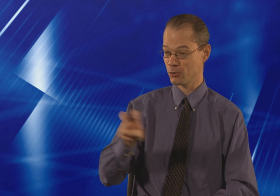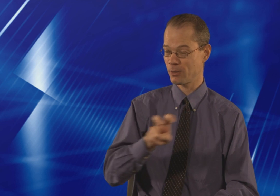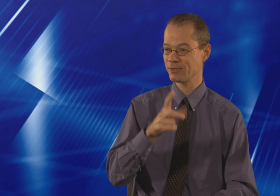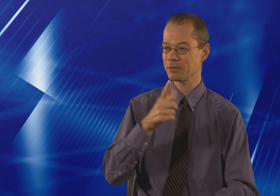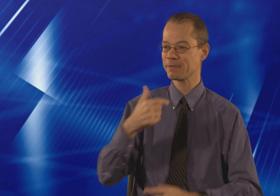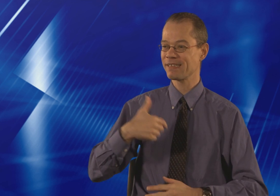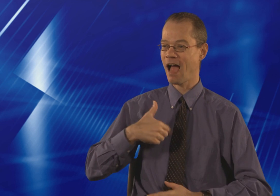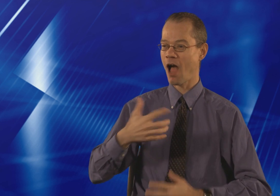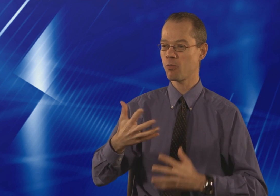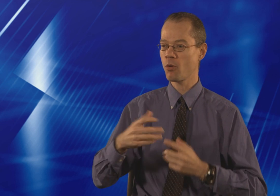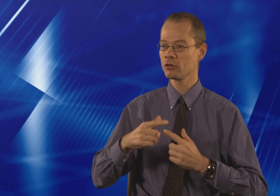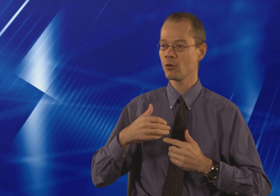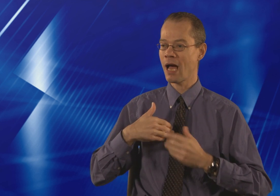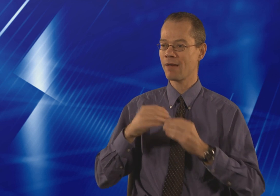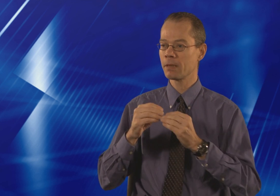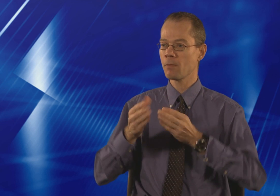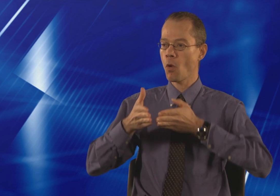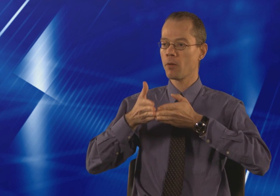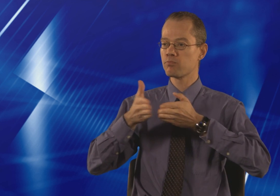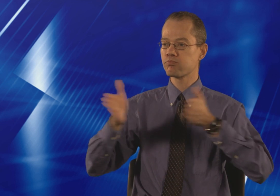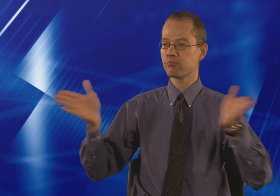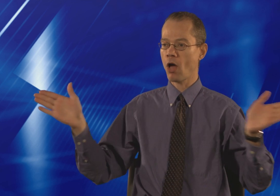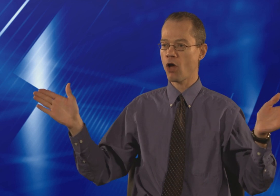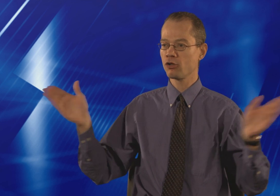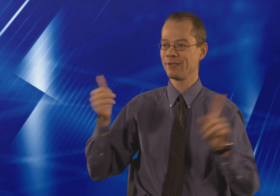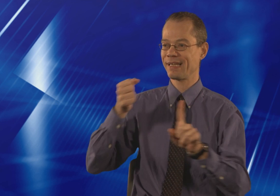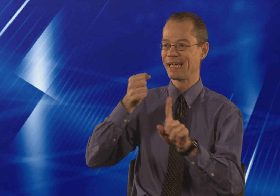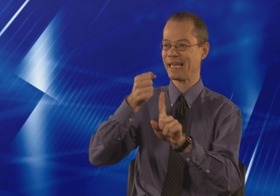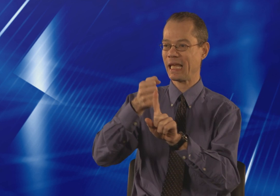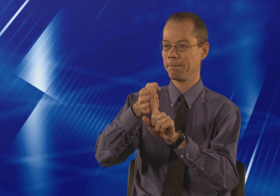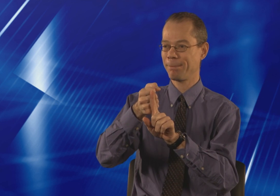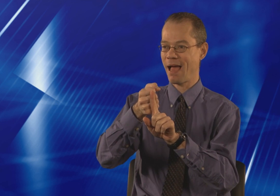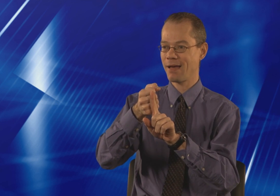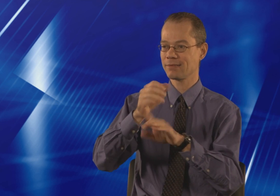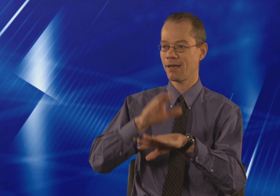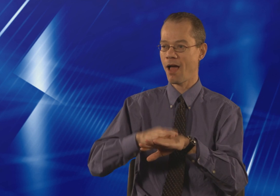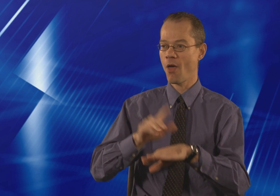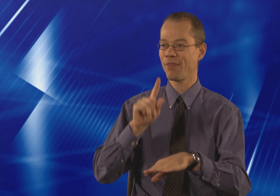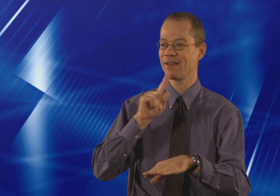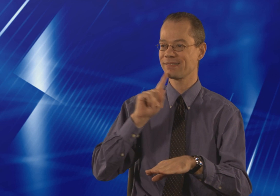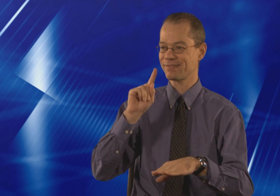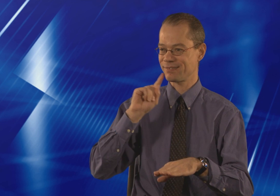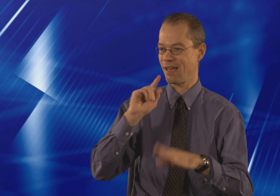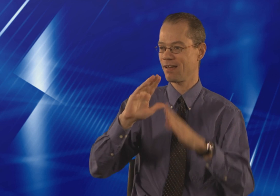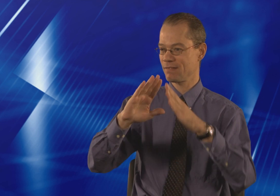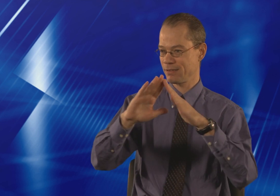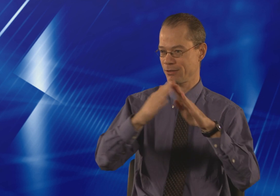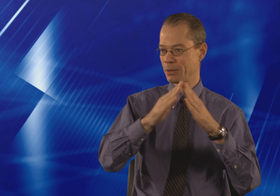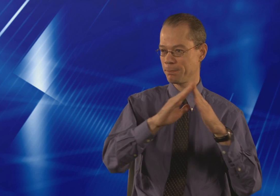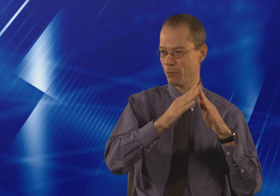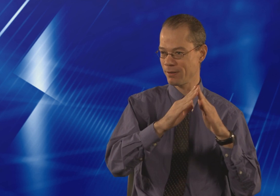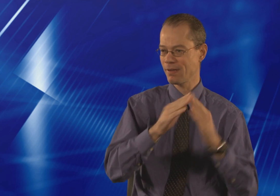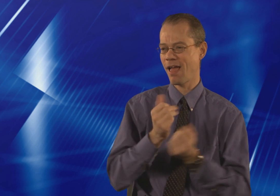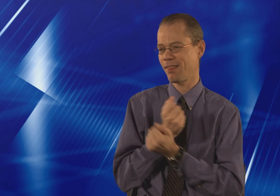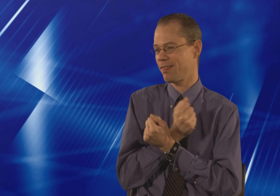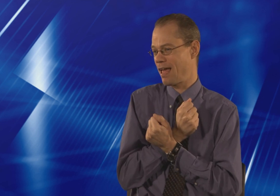One of the reasons that I transferred was because it would give a more impact on the deaf community.